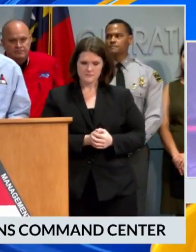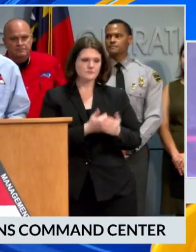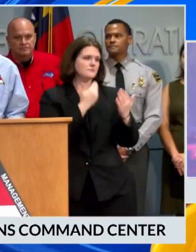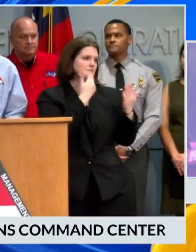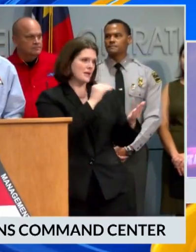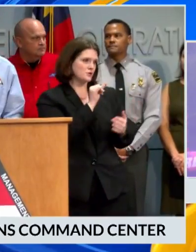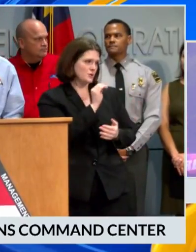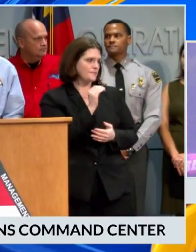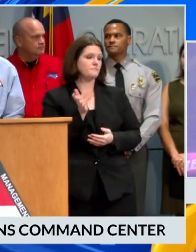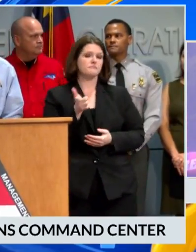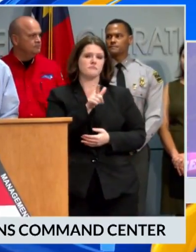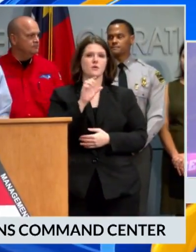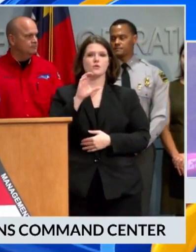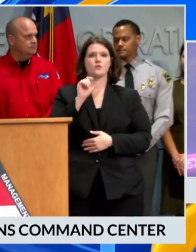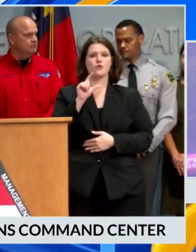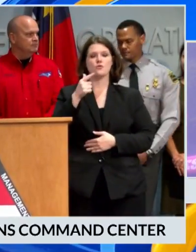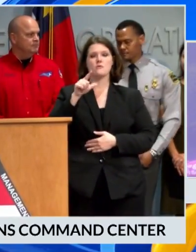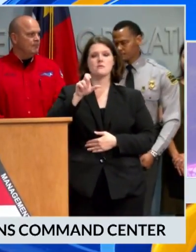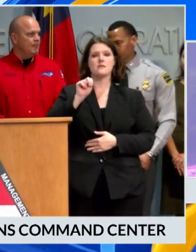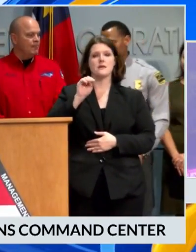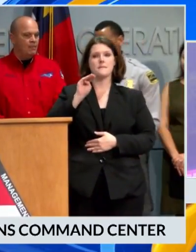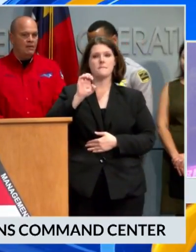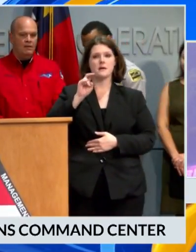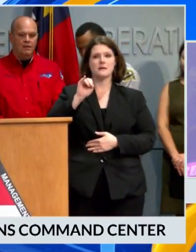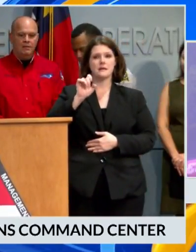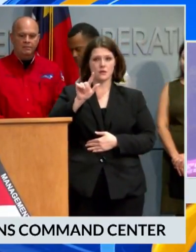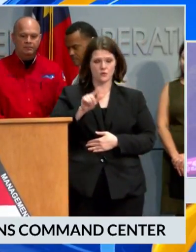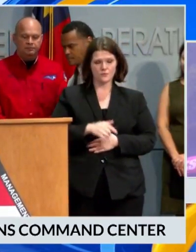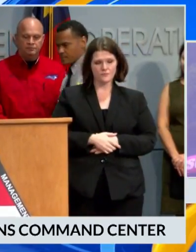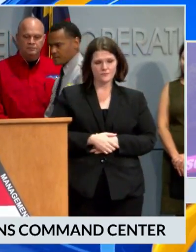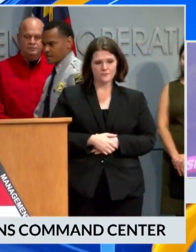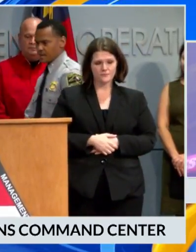SUPPORT RESPONSE TO THIS EVENT. THANK YOU.